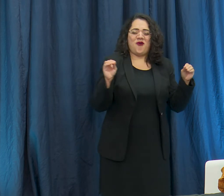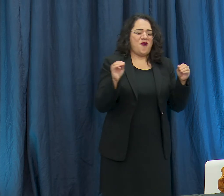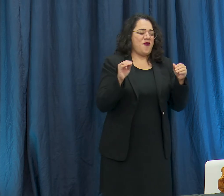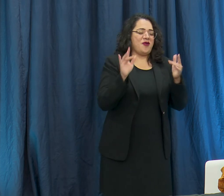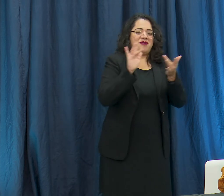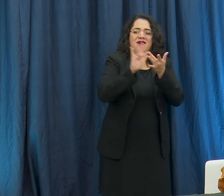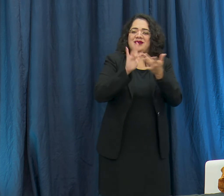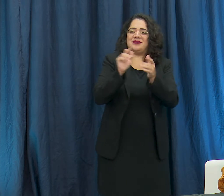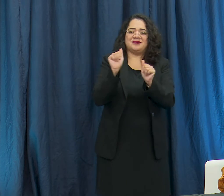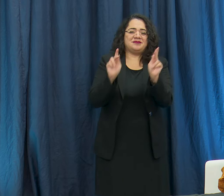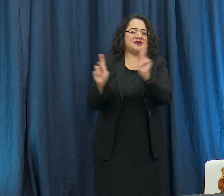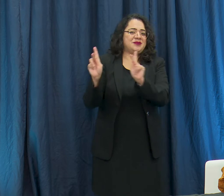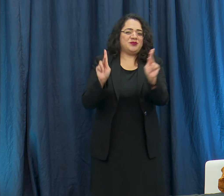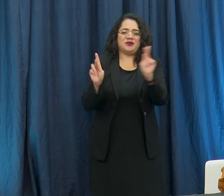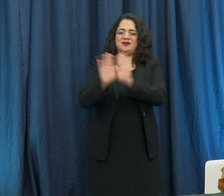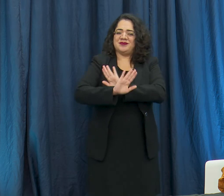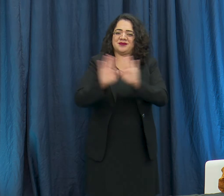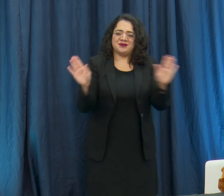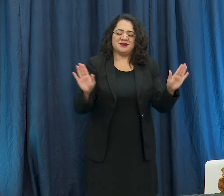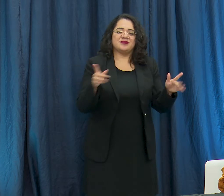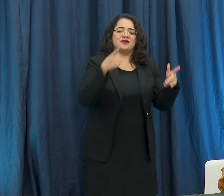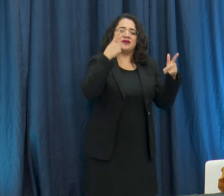toe except o para recibir atencion medica